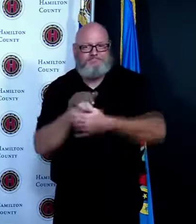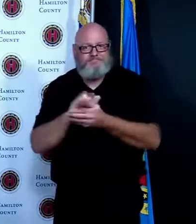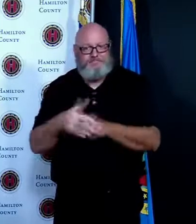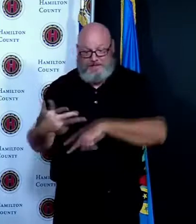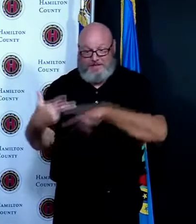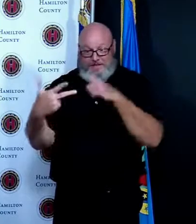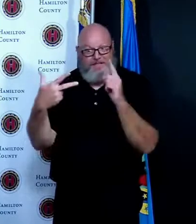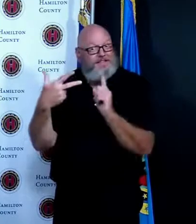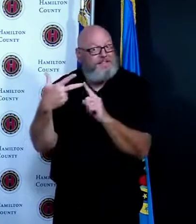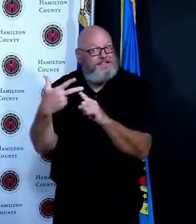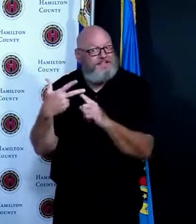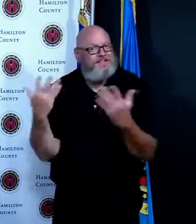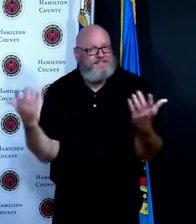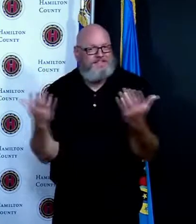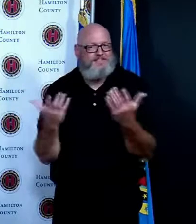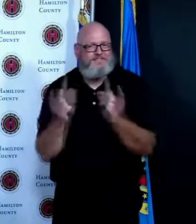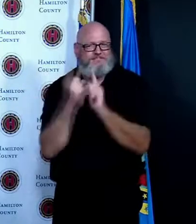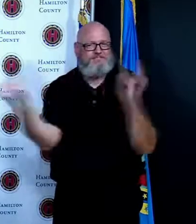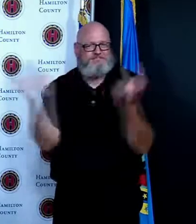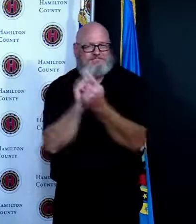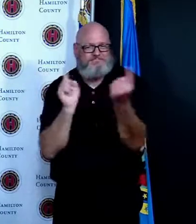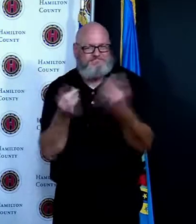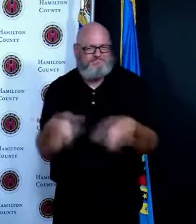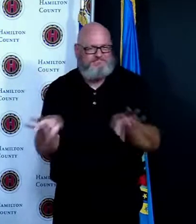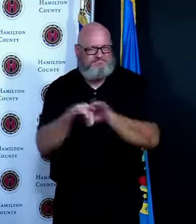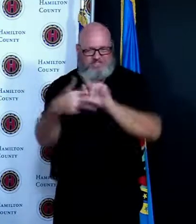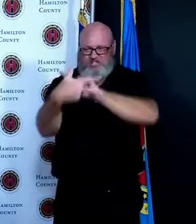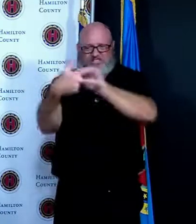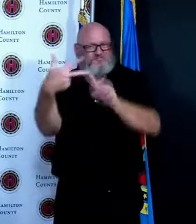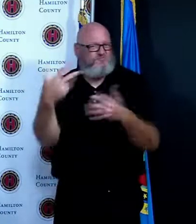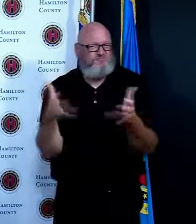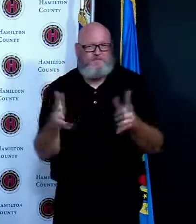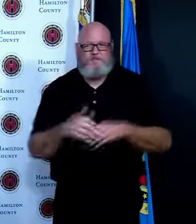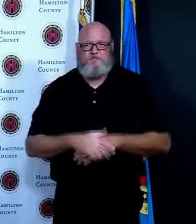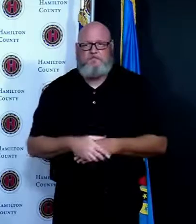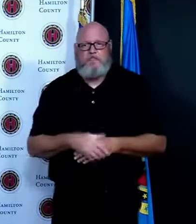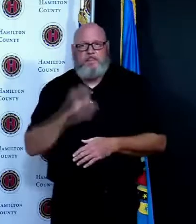moment if we work hard we can absolutely control covet in this community thank you